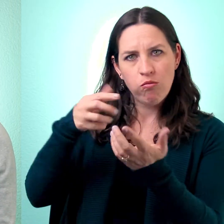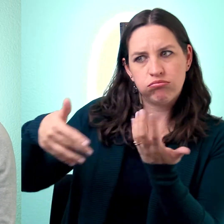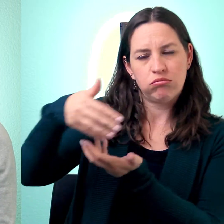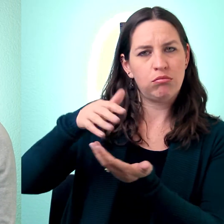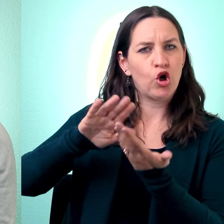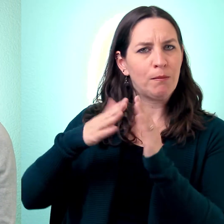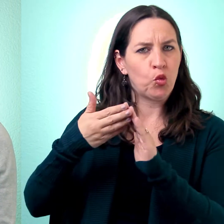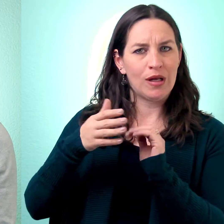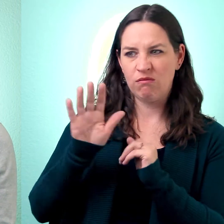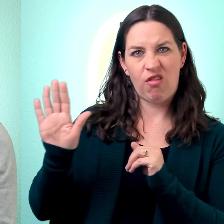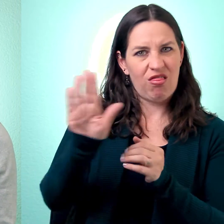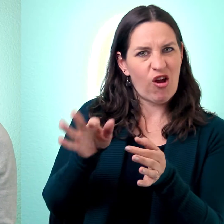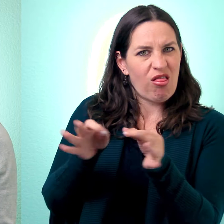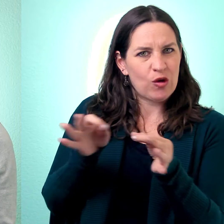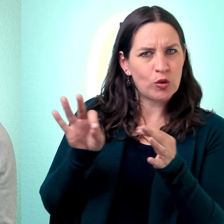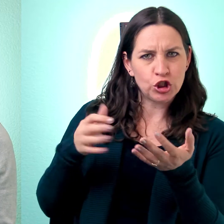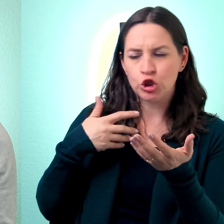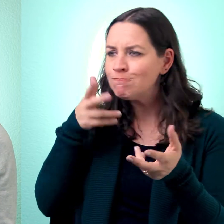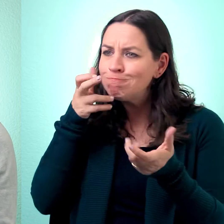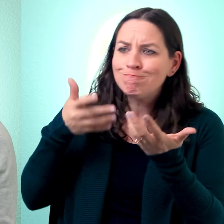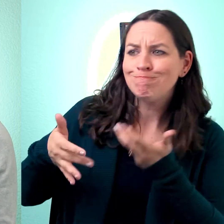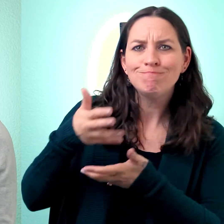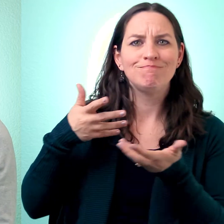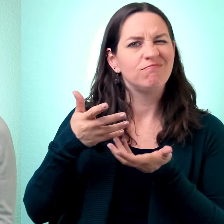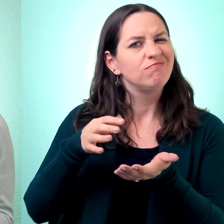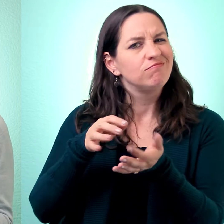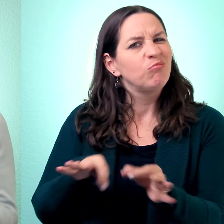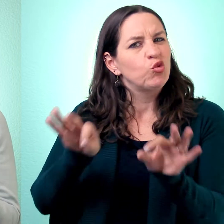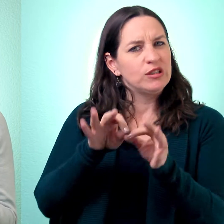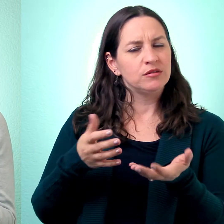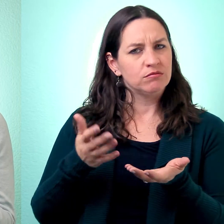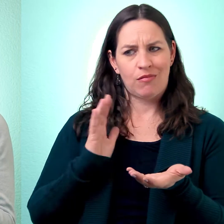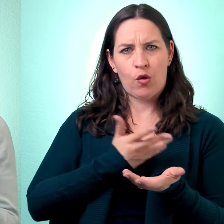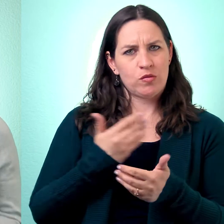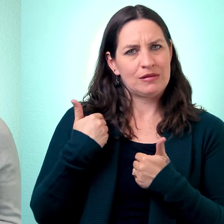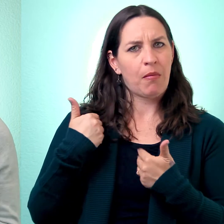learning from the people who use the language. We need to be out there in the community interacting